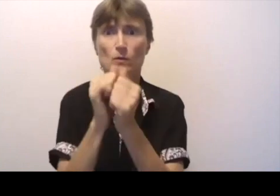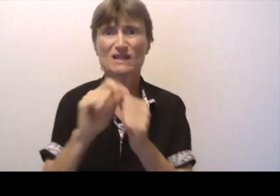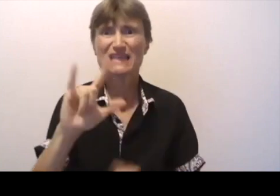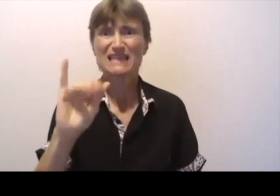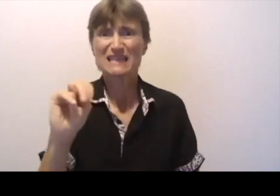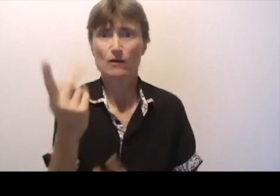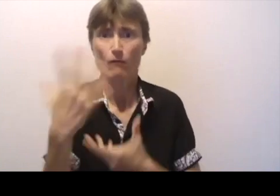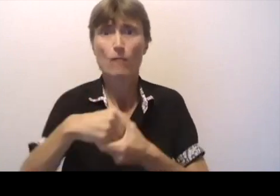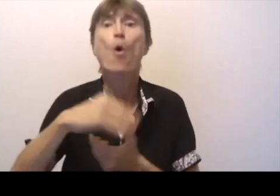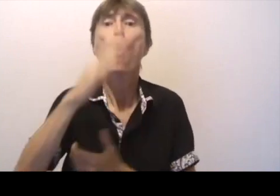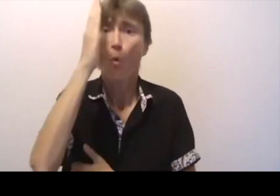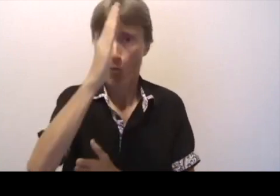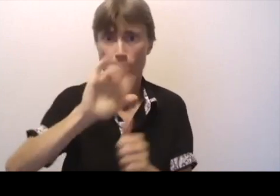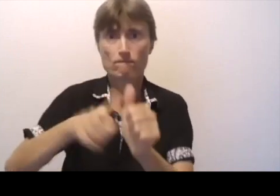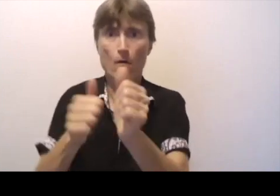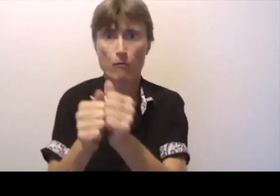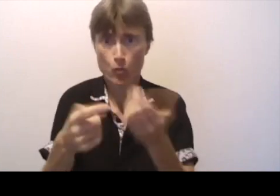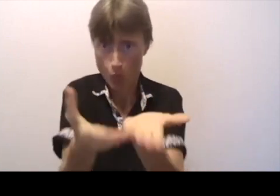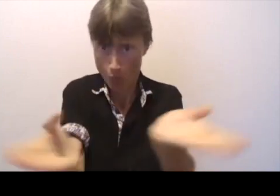who joined us today